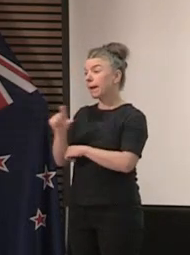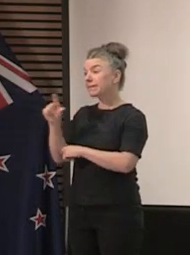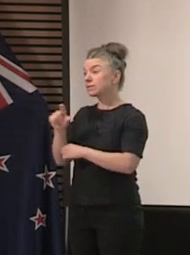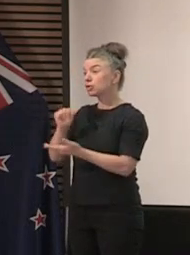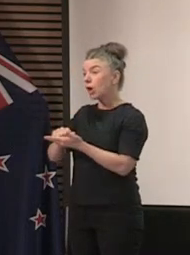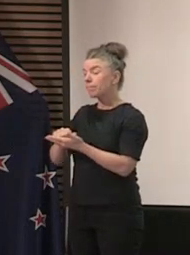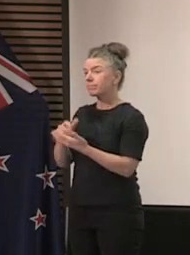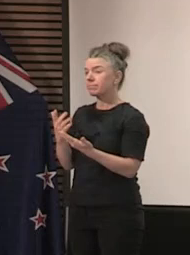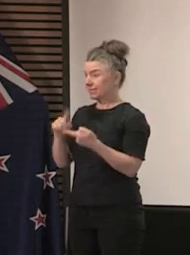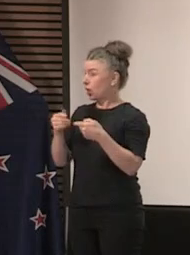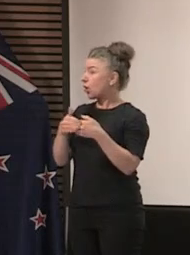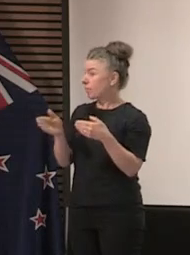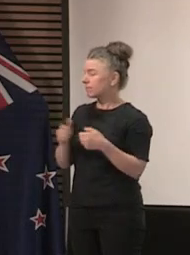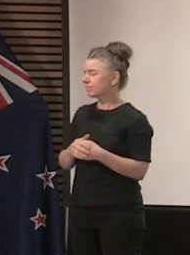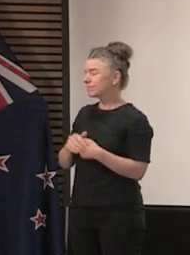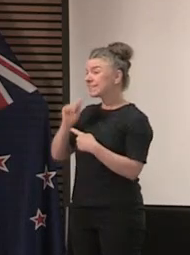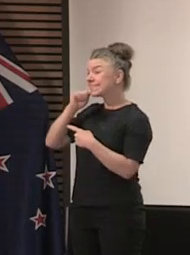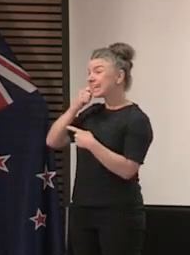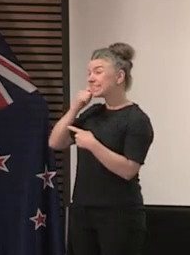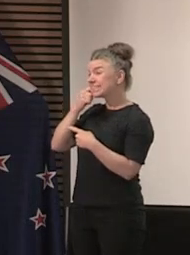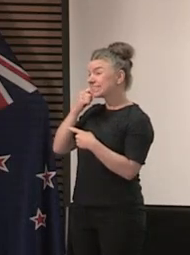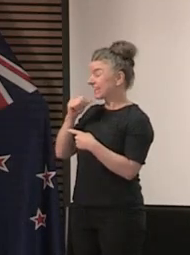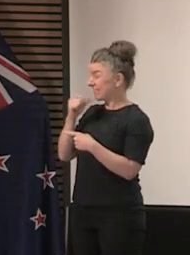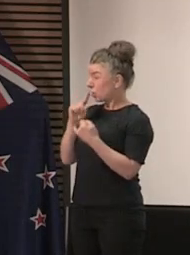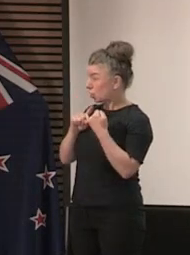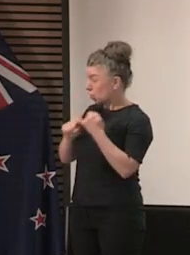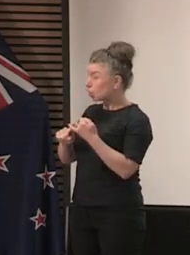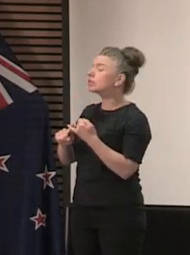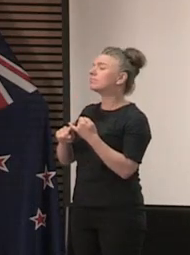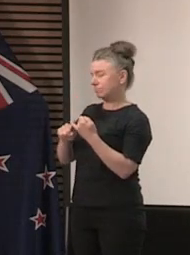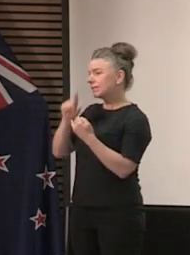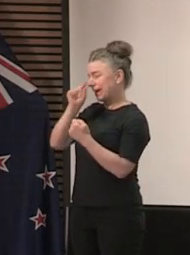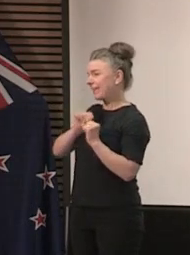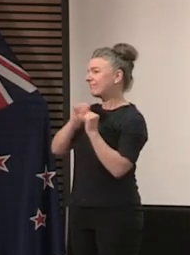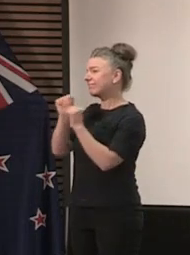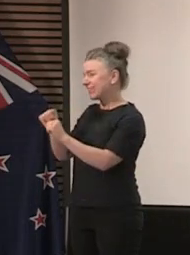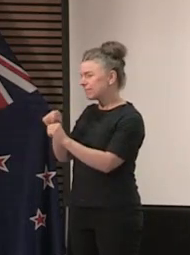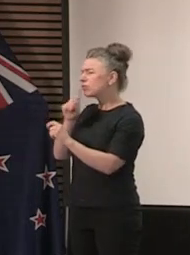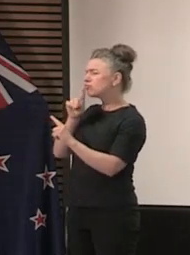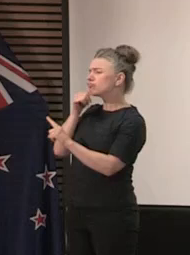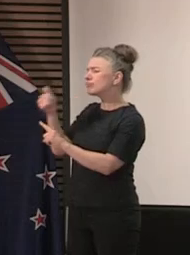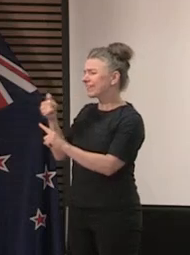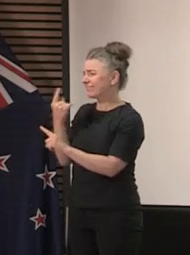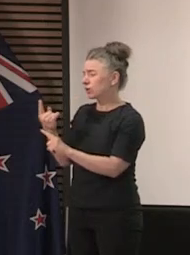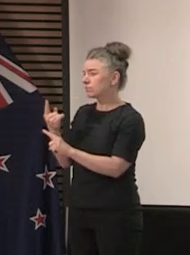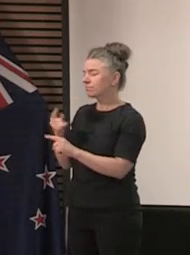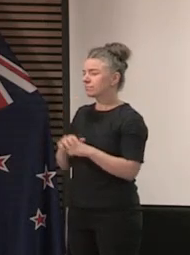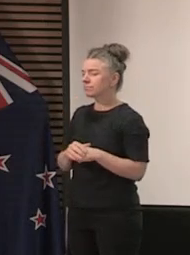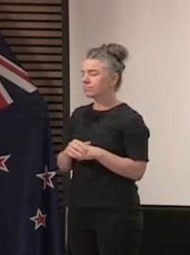regular doctor. Community pharmacies remain open. Dental